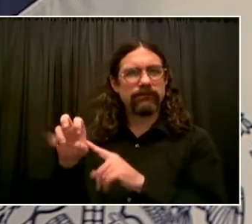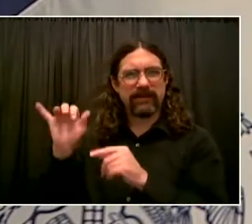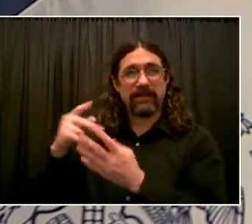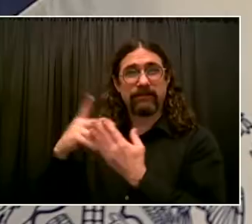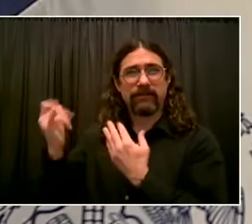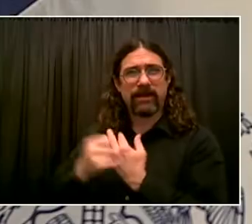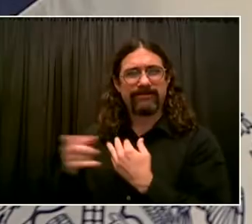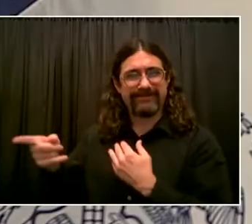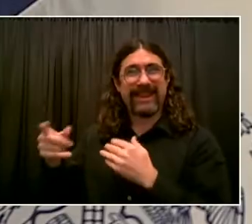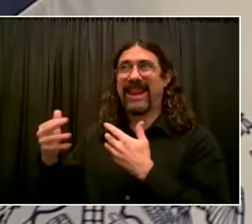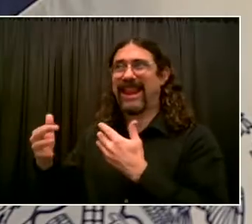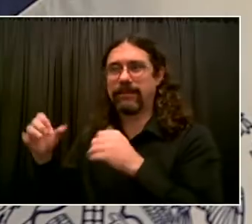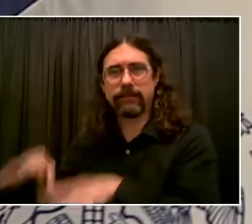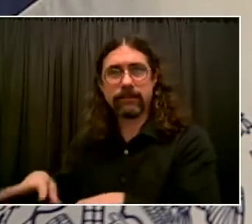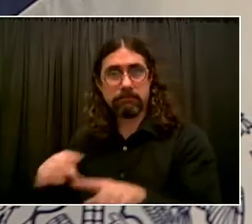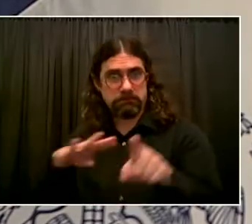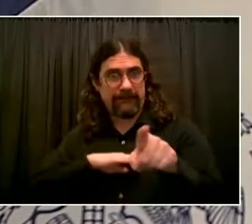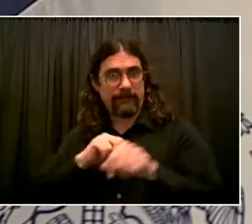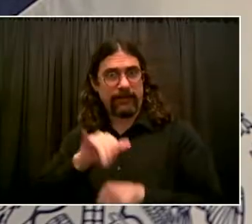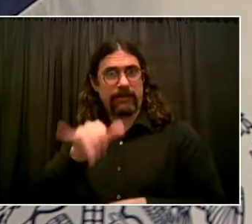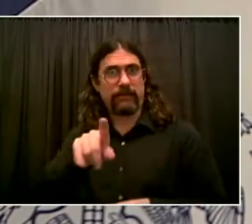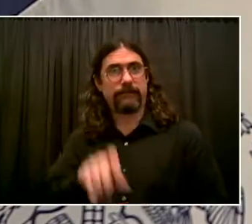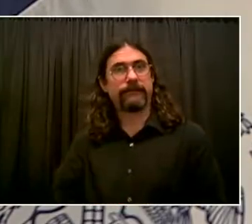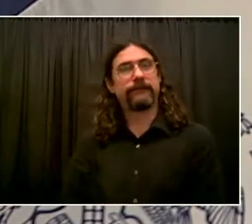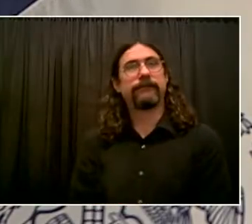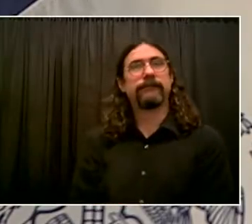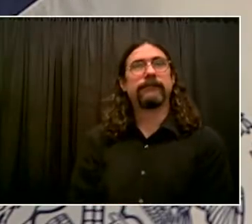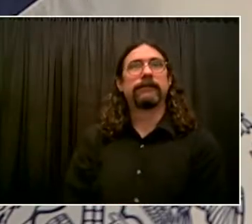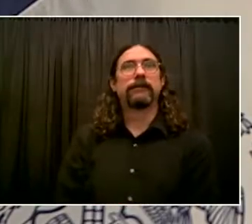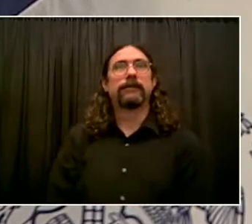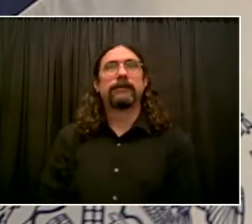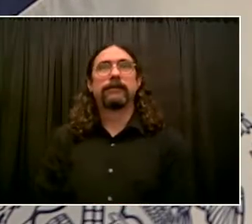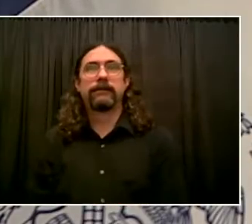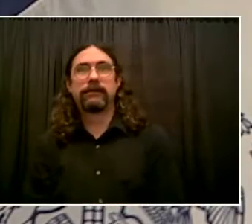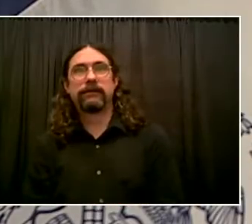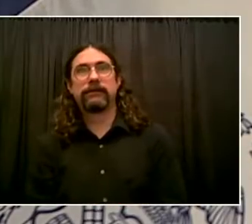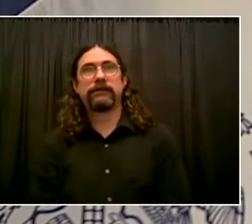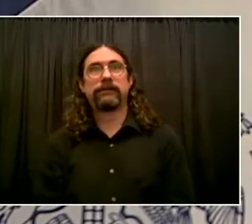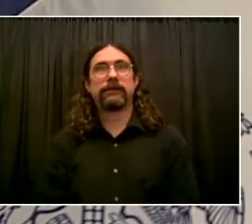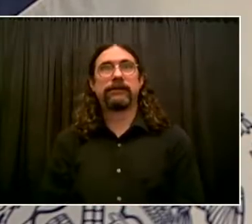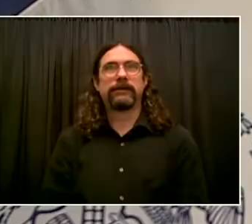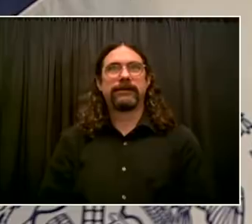DIFFERENT QUESTIONS. I AM VERY HAPPY WITH WHAT WE